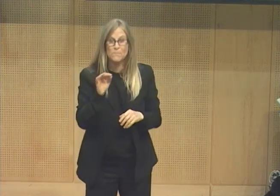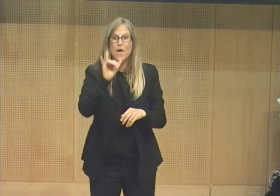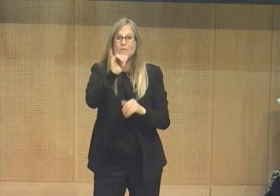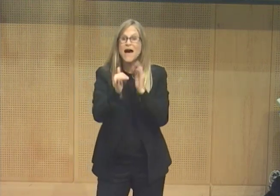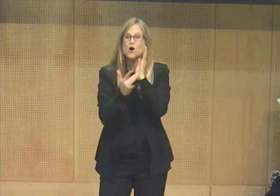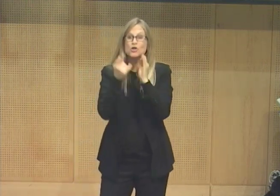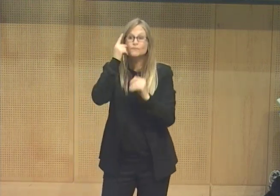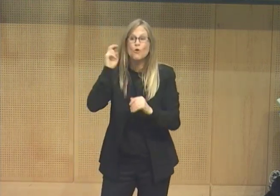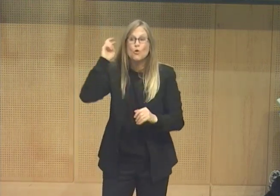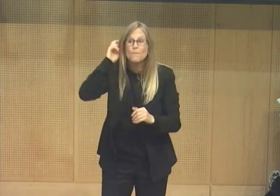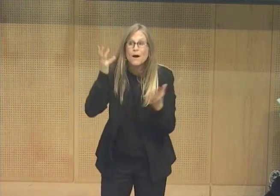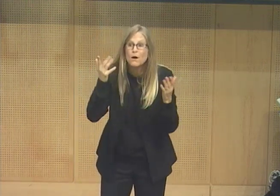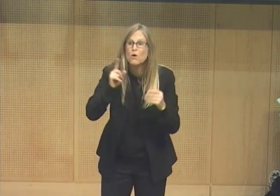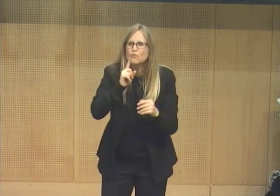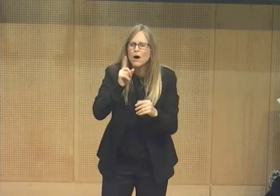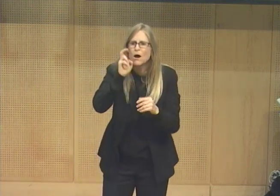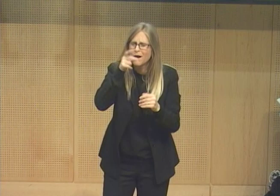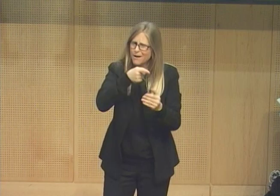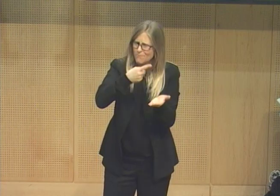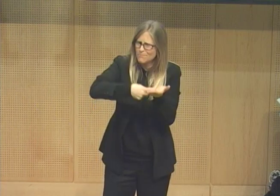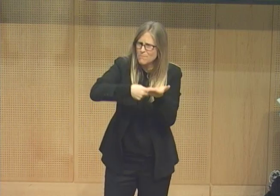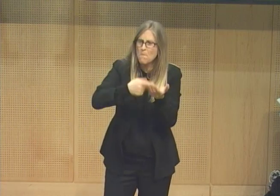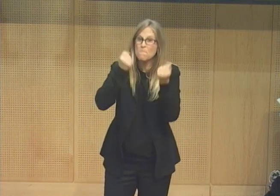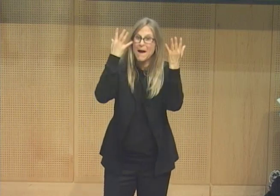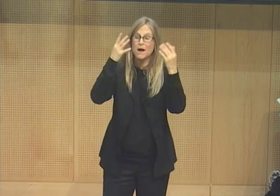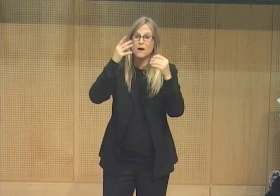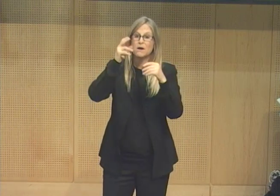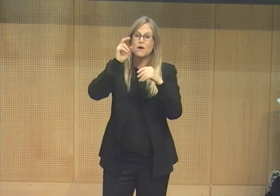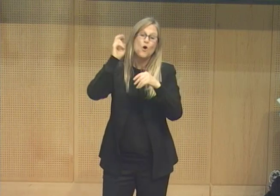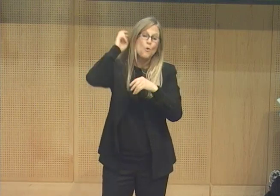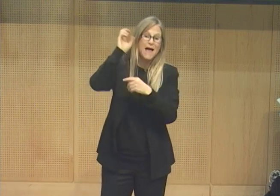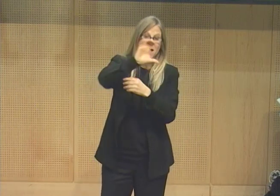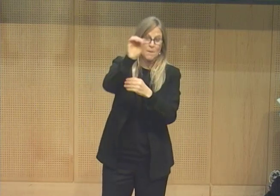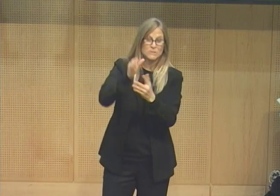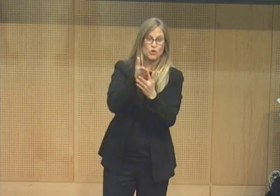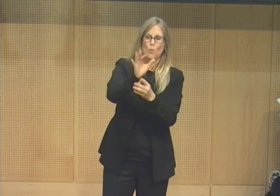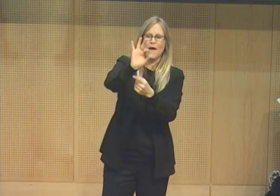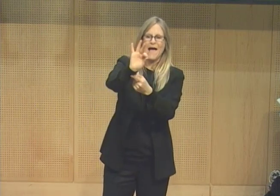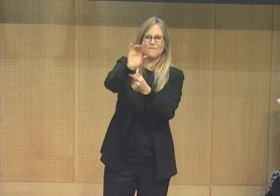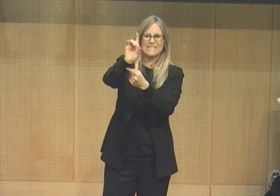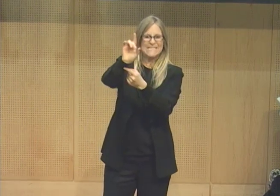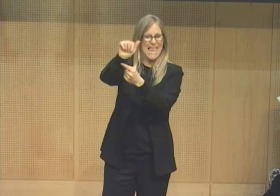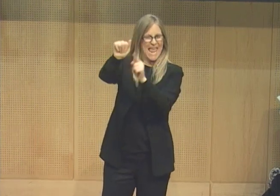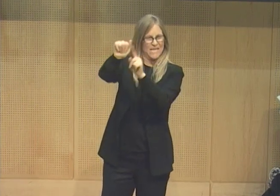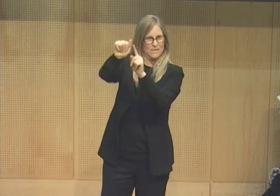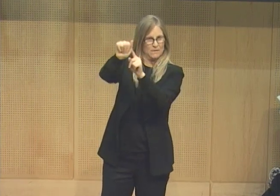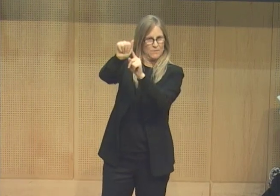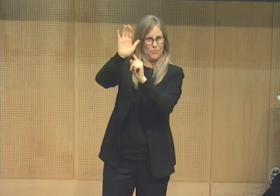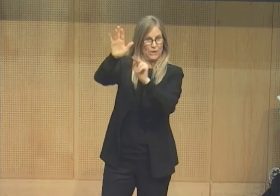Many cochlear implant companies had to be approved via the FDA.